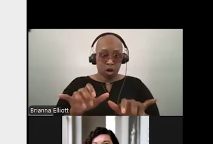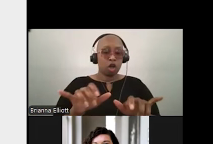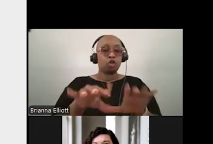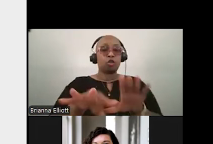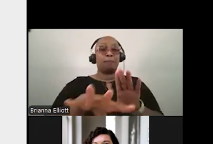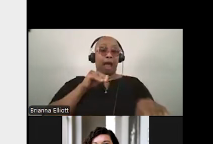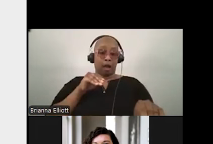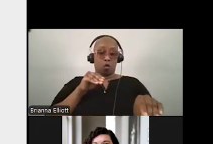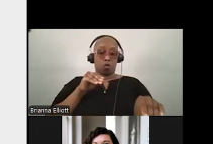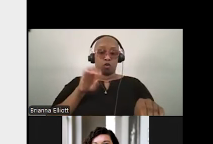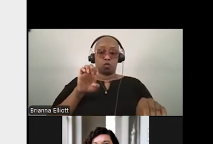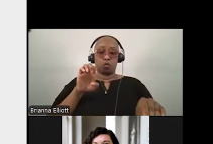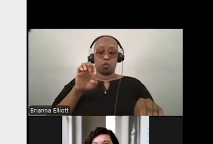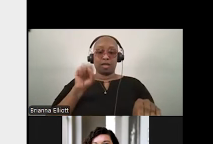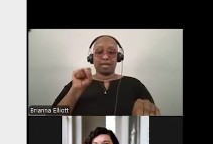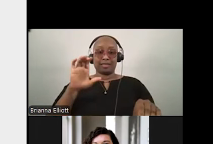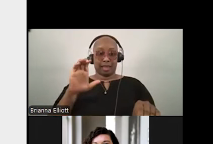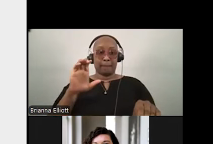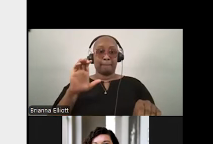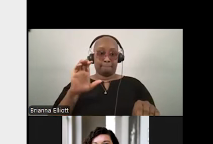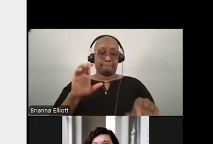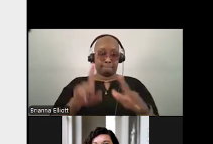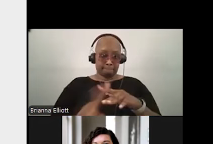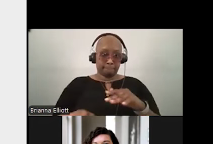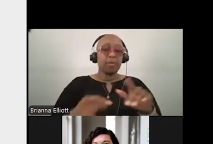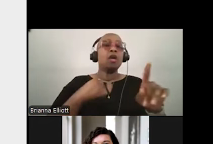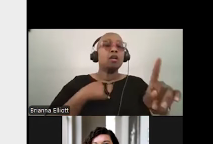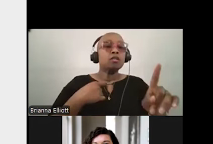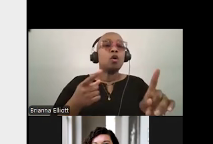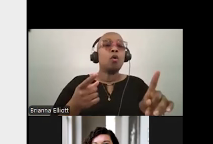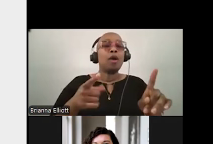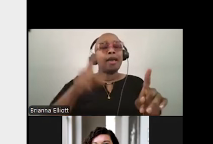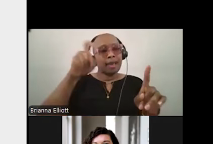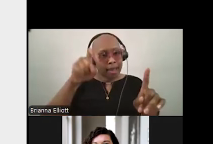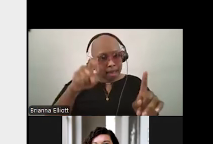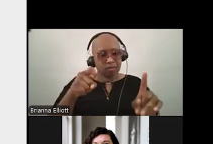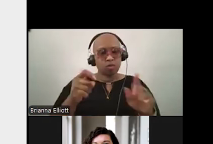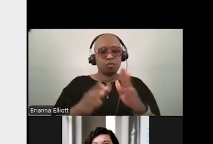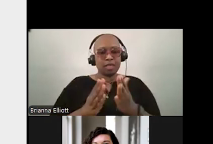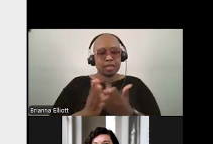some sort of form field. Um, again, it has to be navigable. So, it has to use page titles,